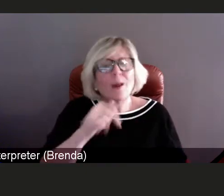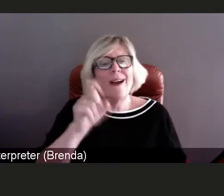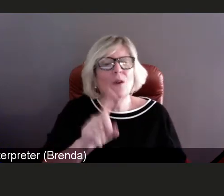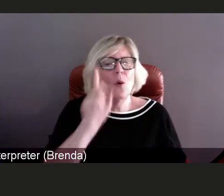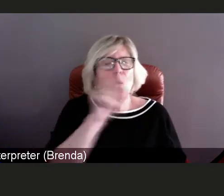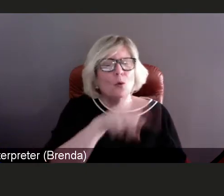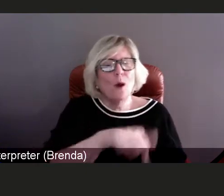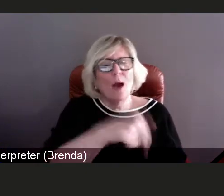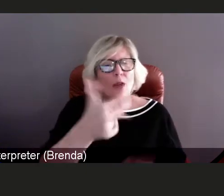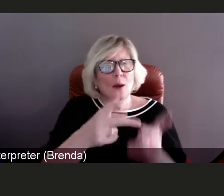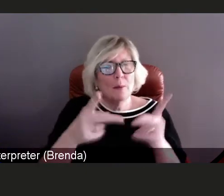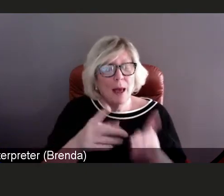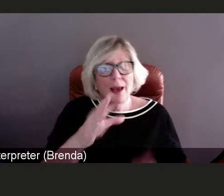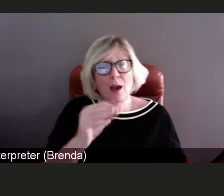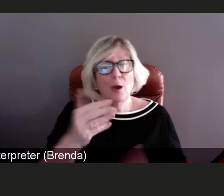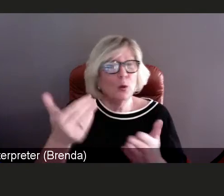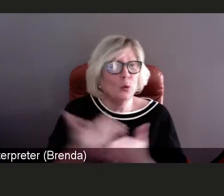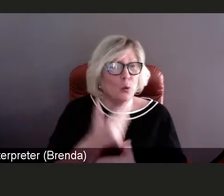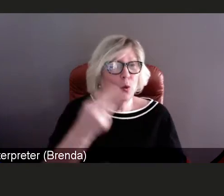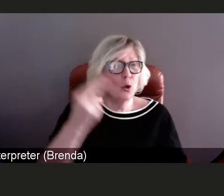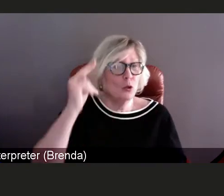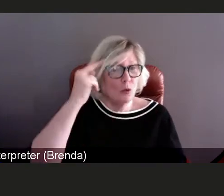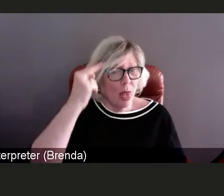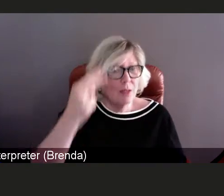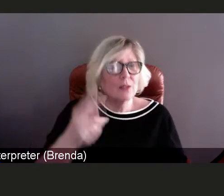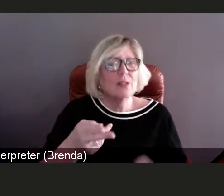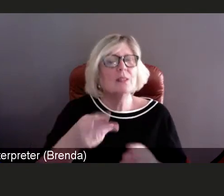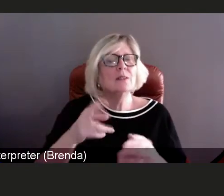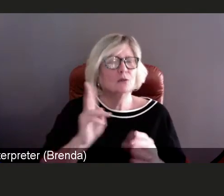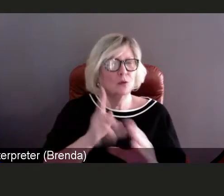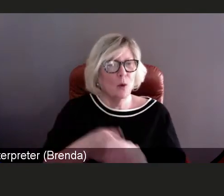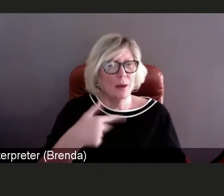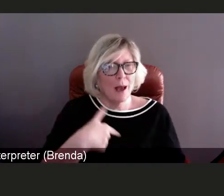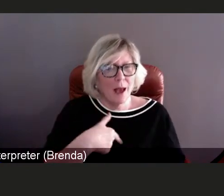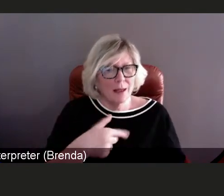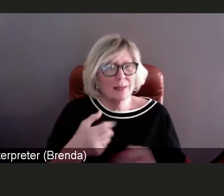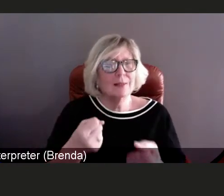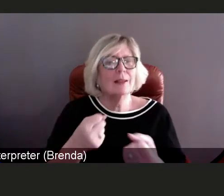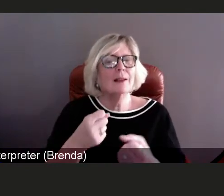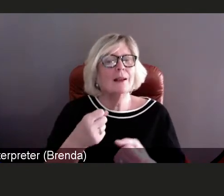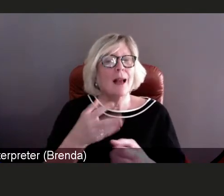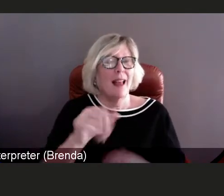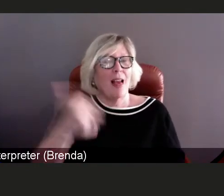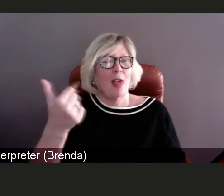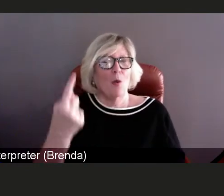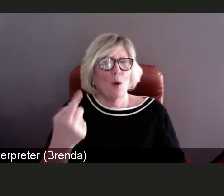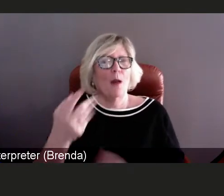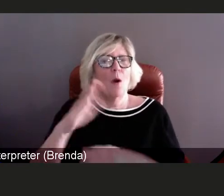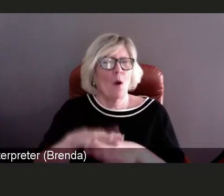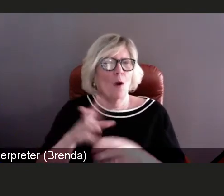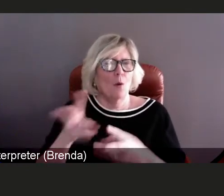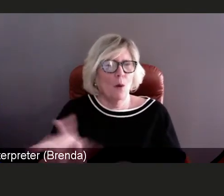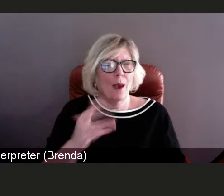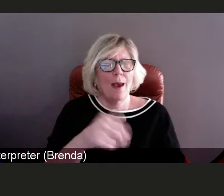and with more on the way to support our programs. We have a new female Urologist, Dr. Elisabeth Mulroy,